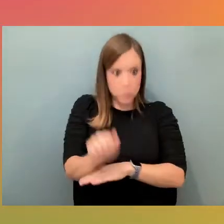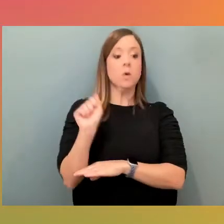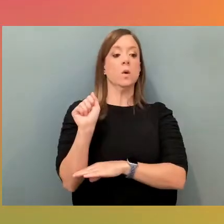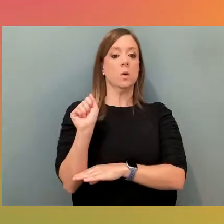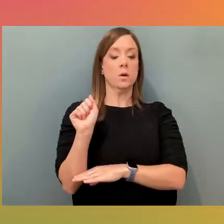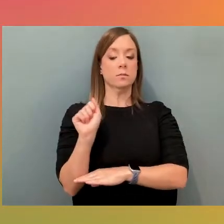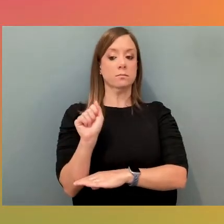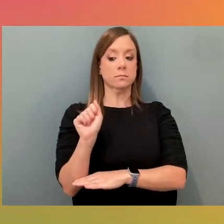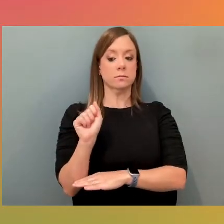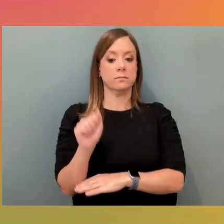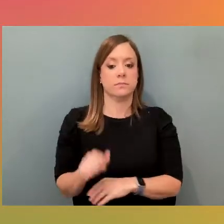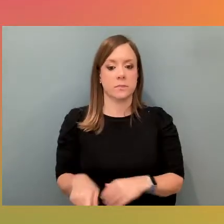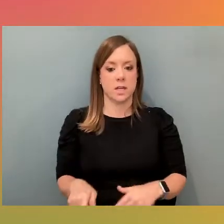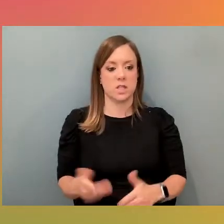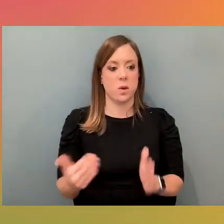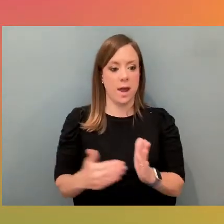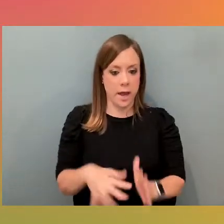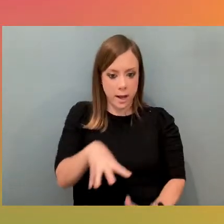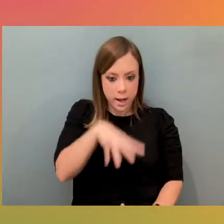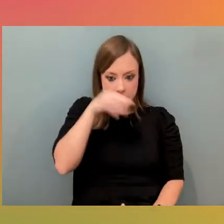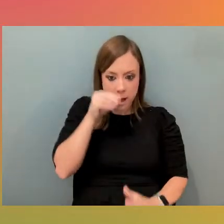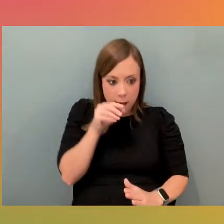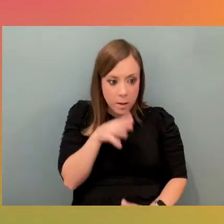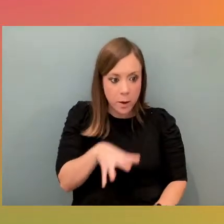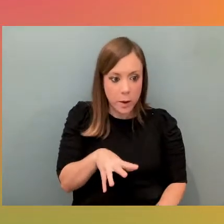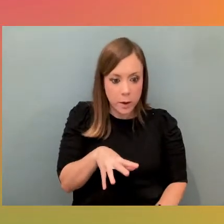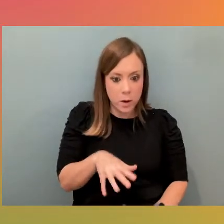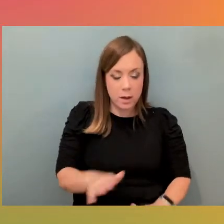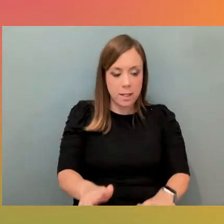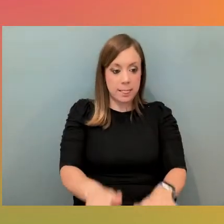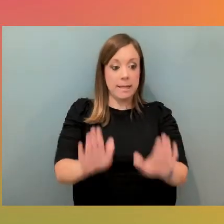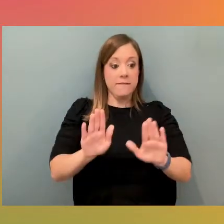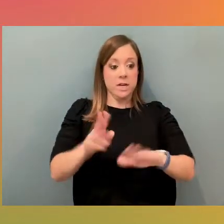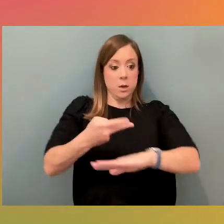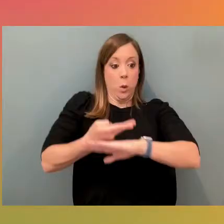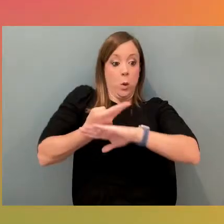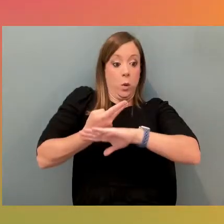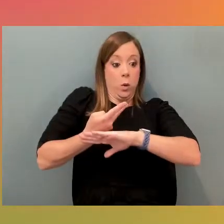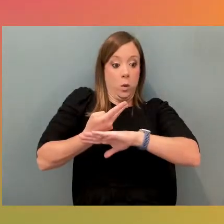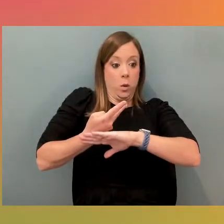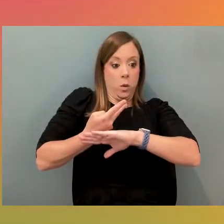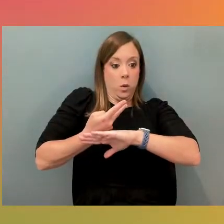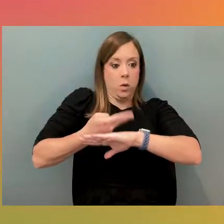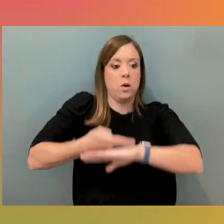OFF THE MAT.